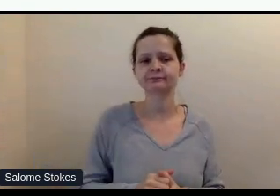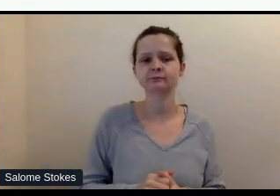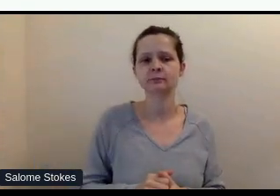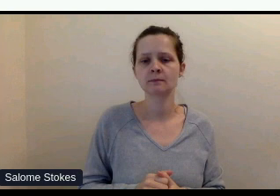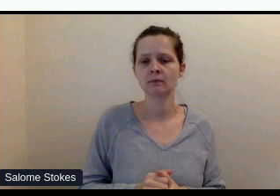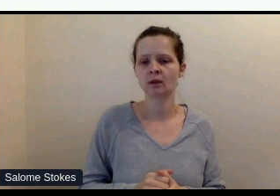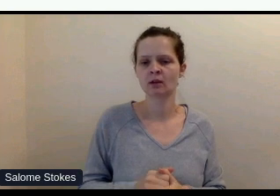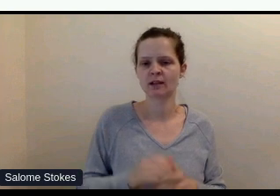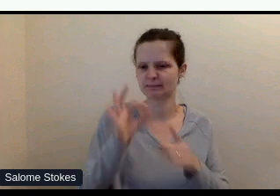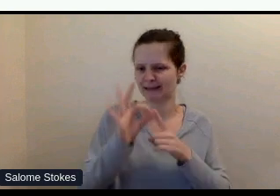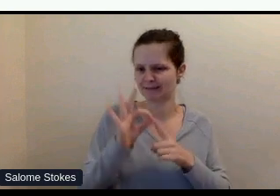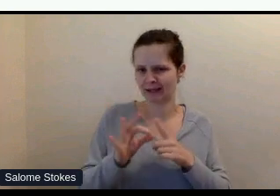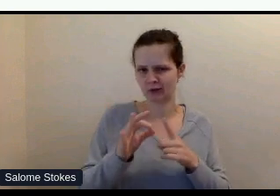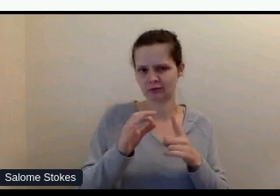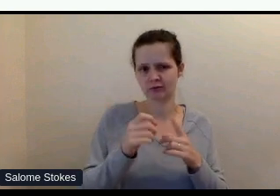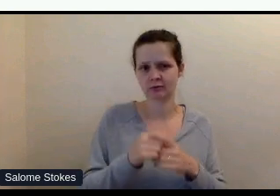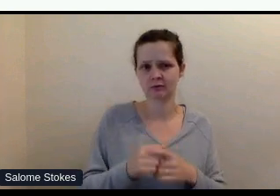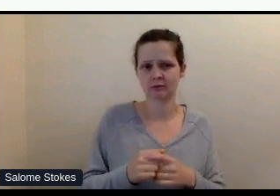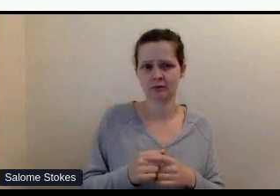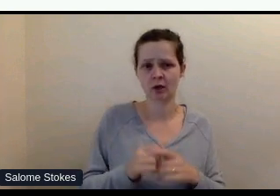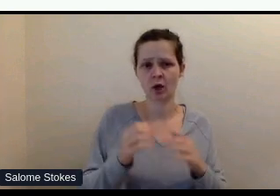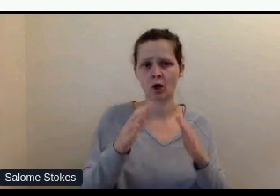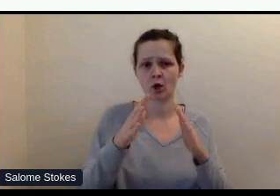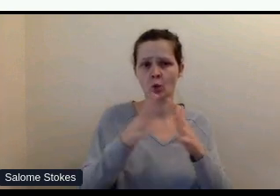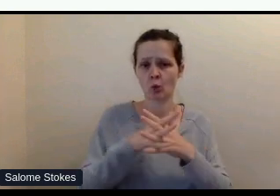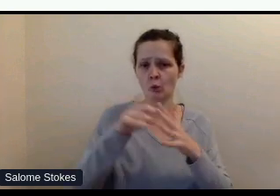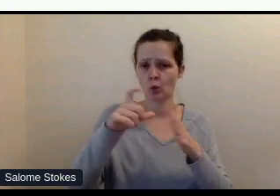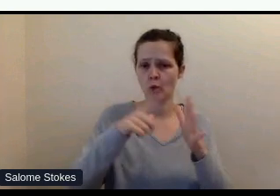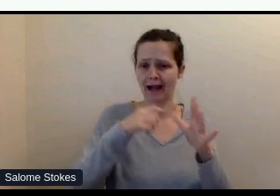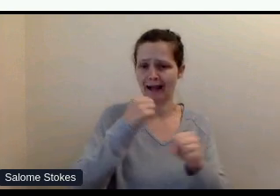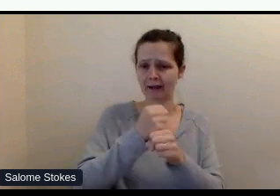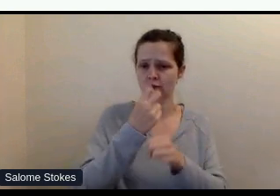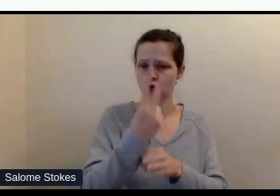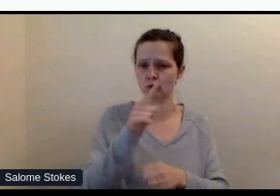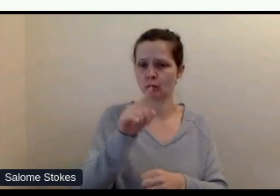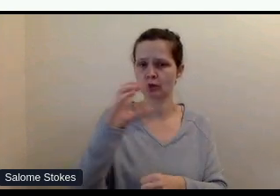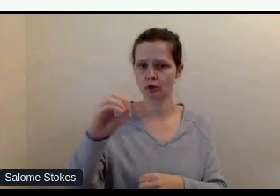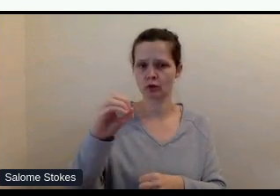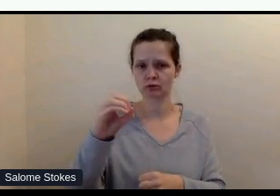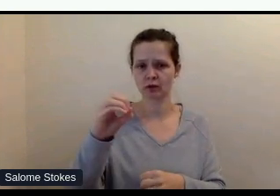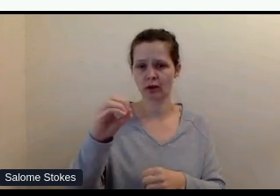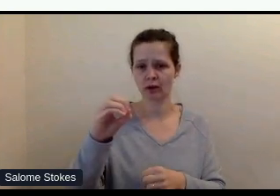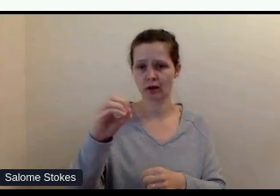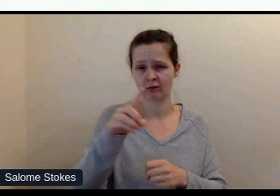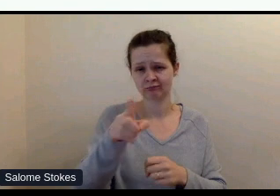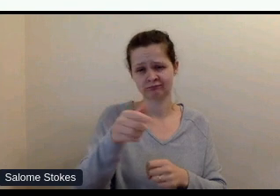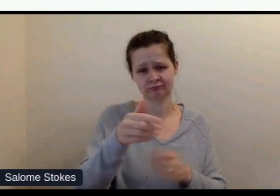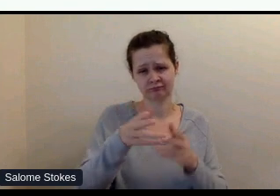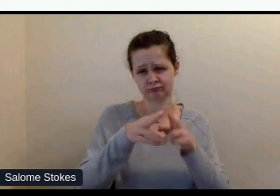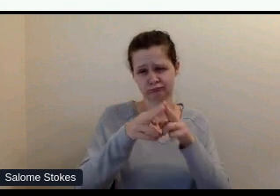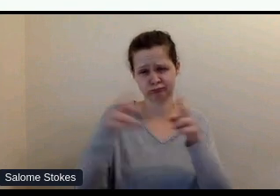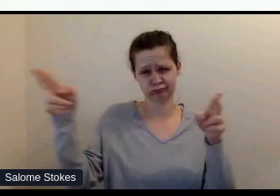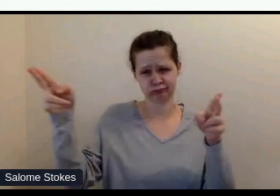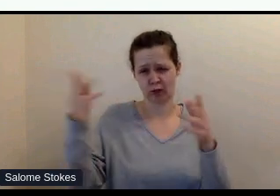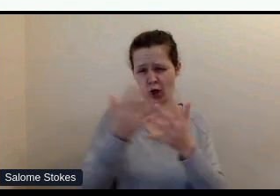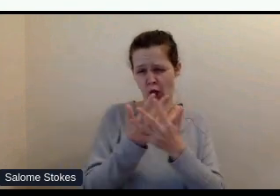WCAG 2.0 appears to be the most widely translated relating to 18 different languages